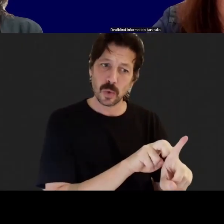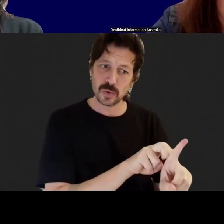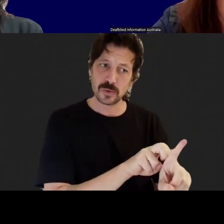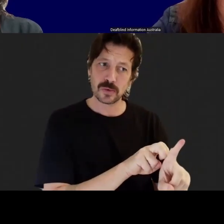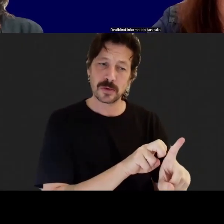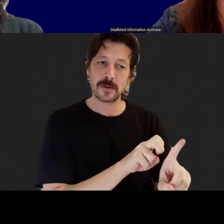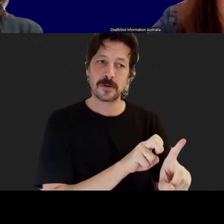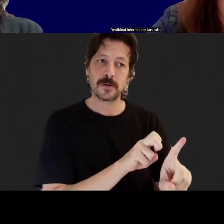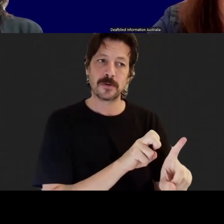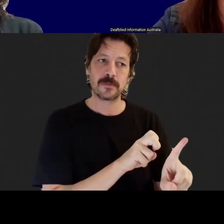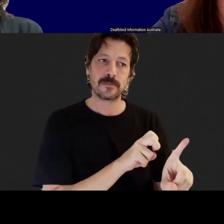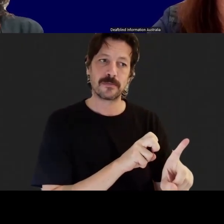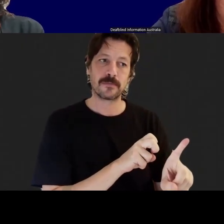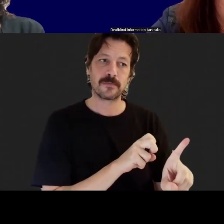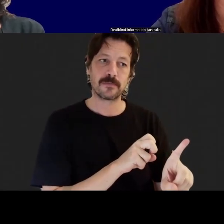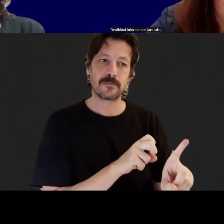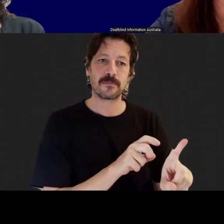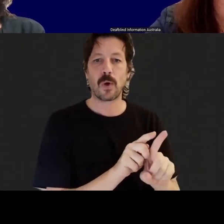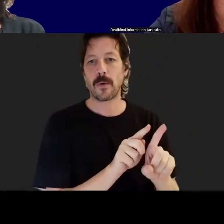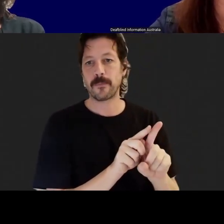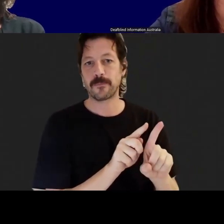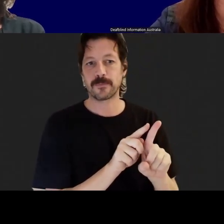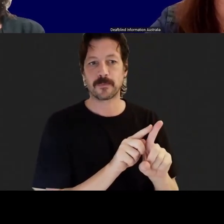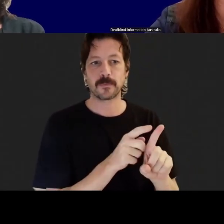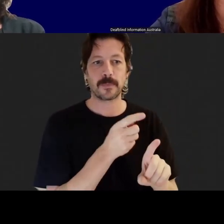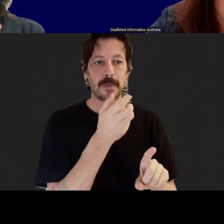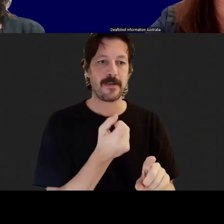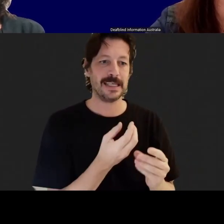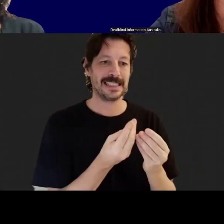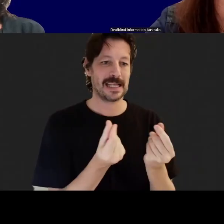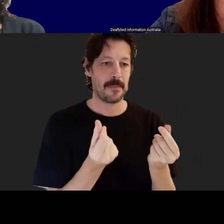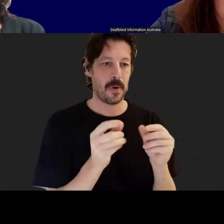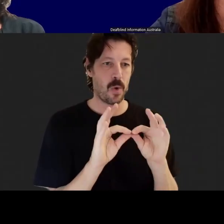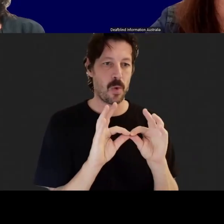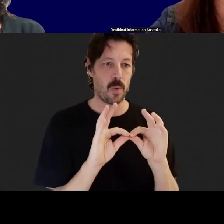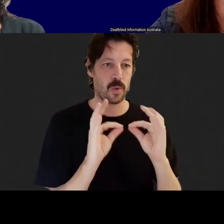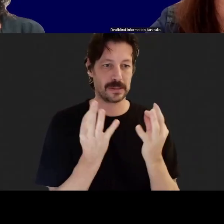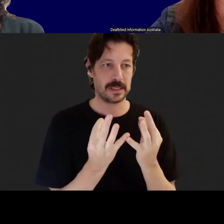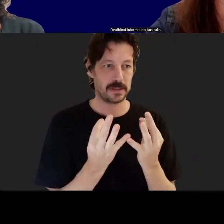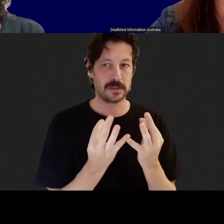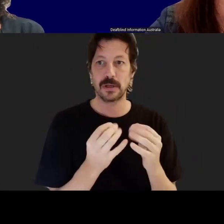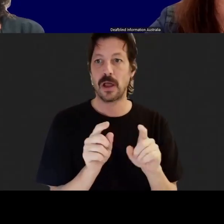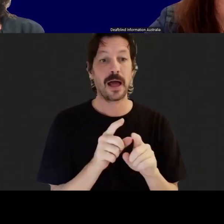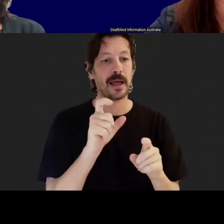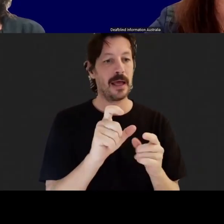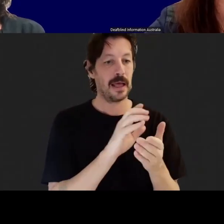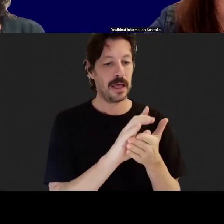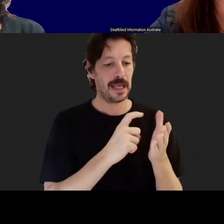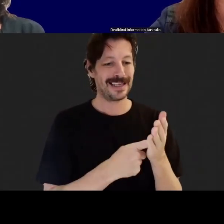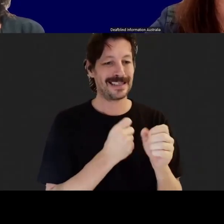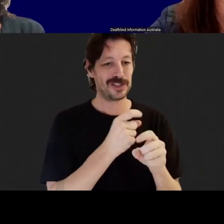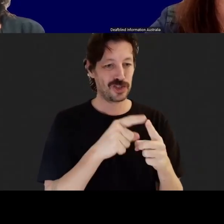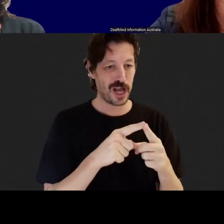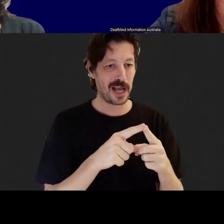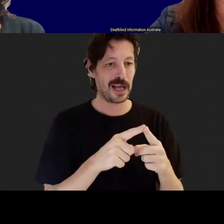there are some organisations out there like CHARGE Syndrome Australia and UsherKids and